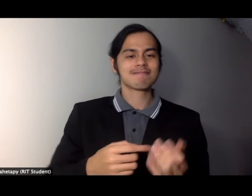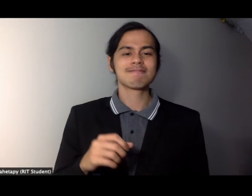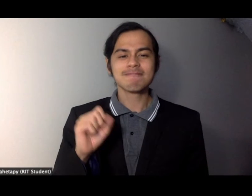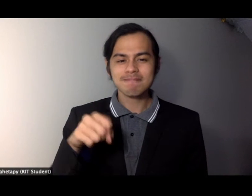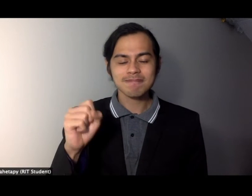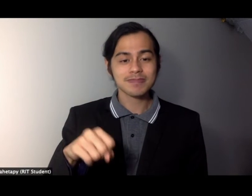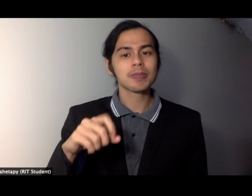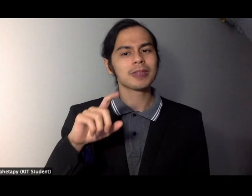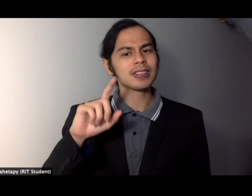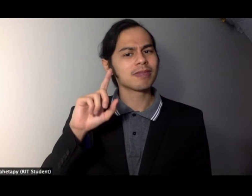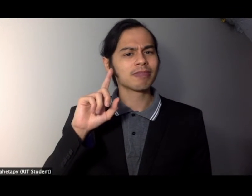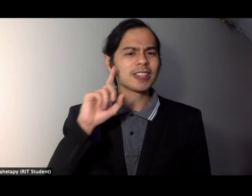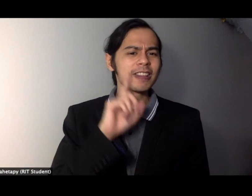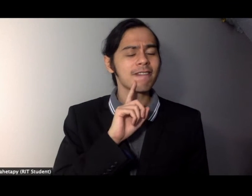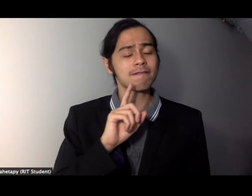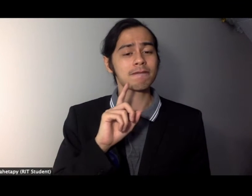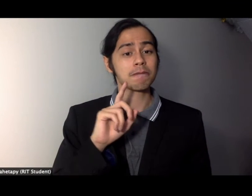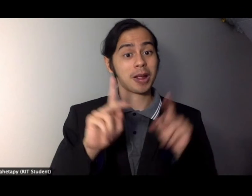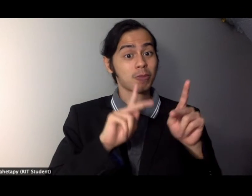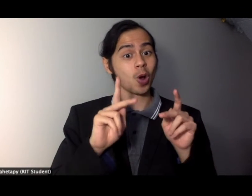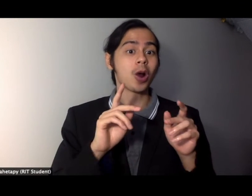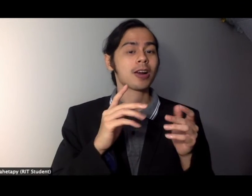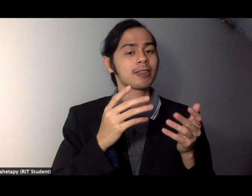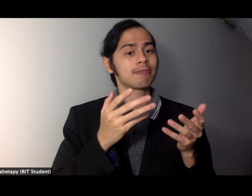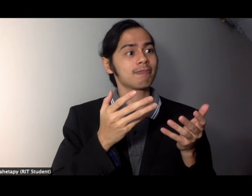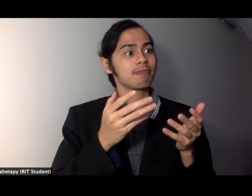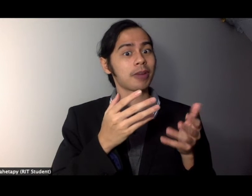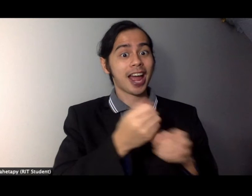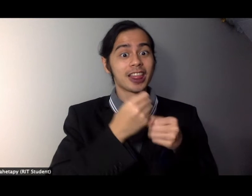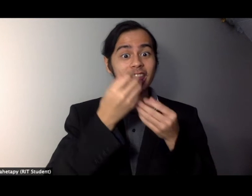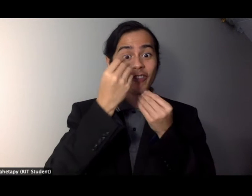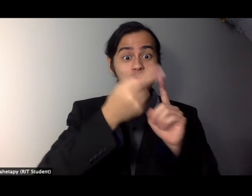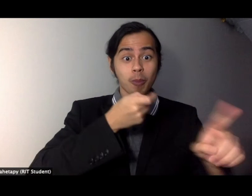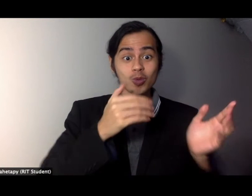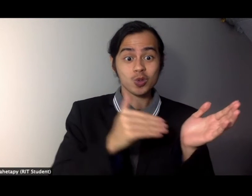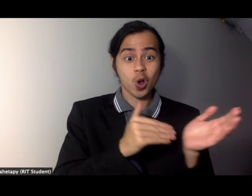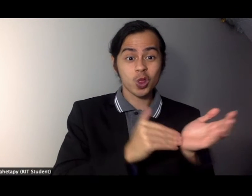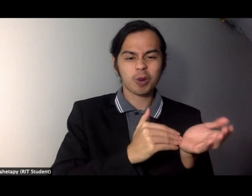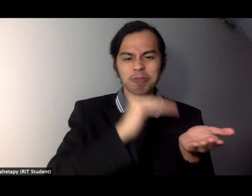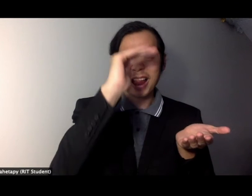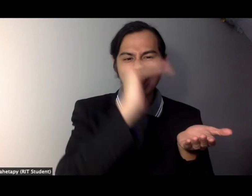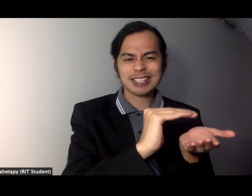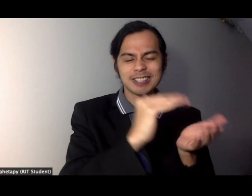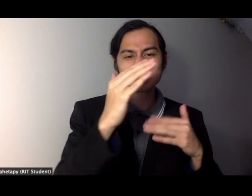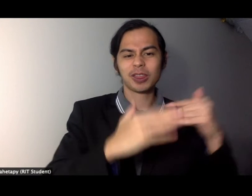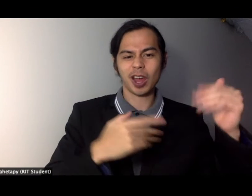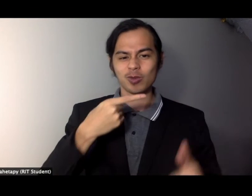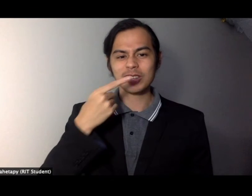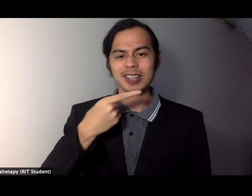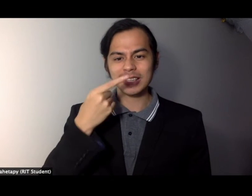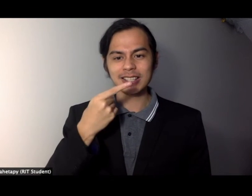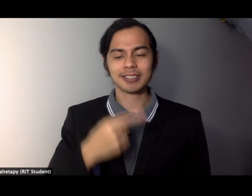Deaf individuals rely on their doctors less than hearing individuals for health information.